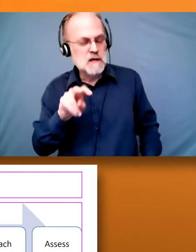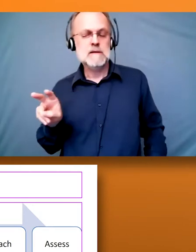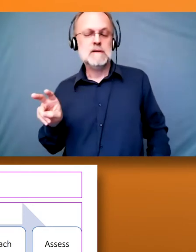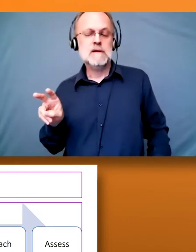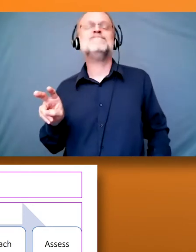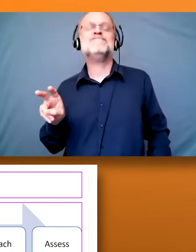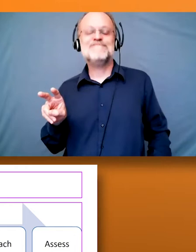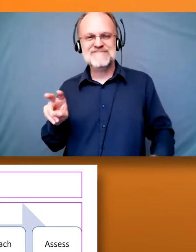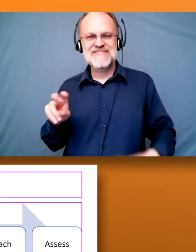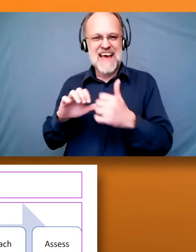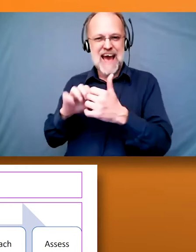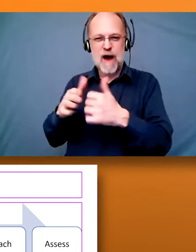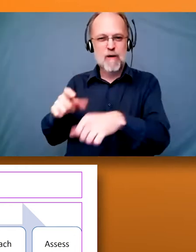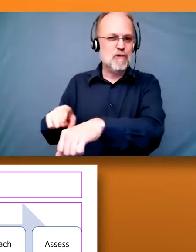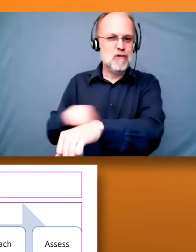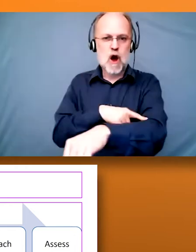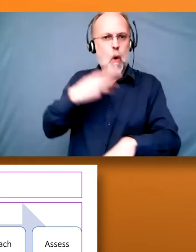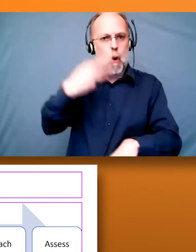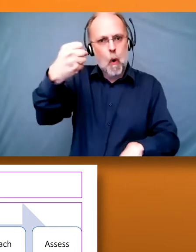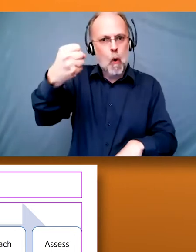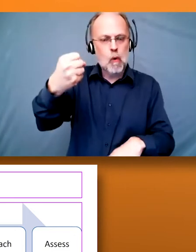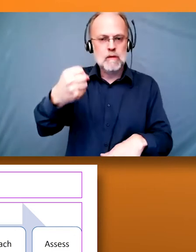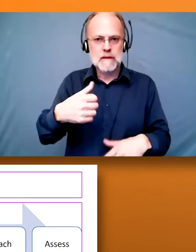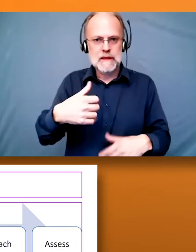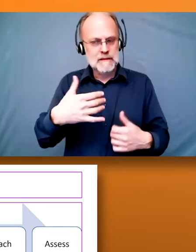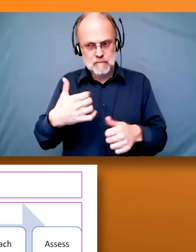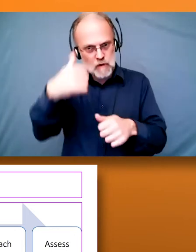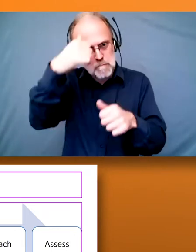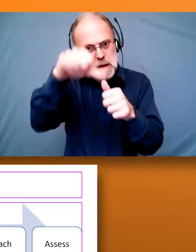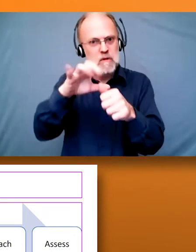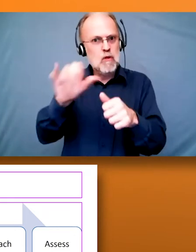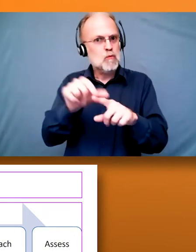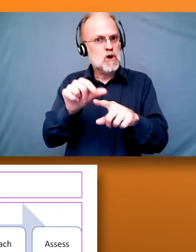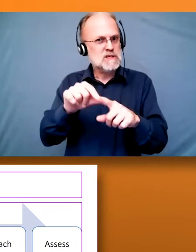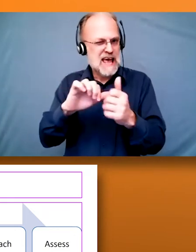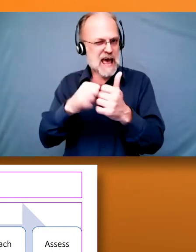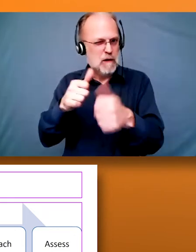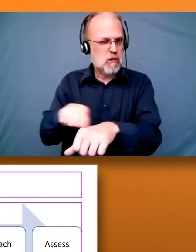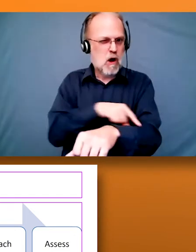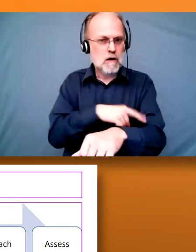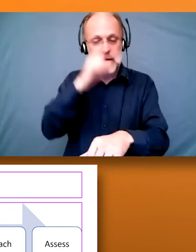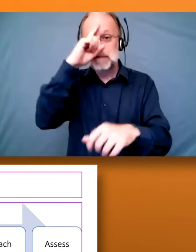That's one thing that you can learn from things like this is how long do they hold words. How long are the words still in their brain for?